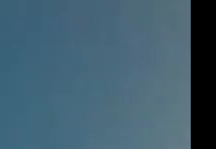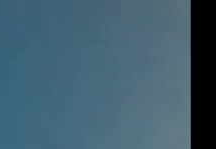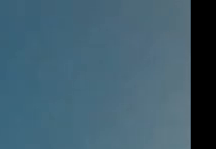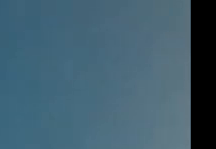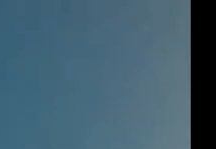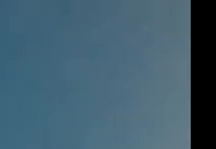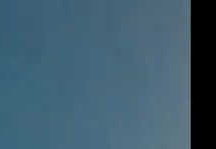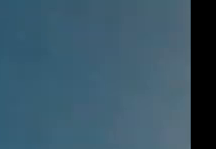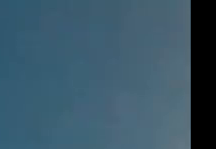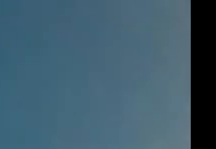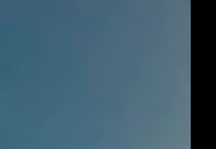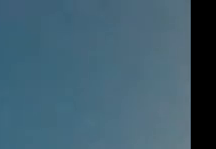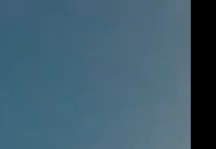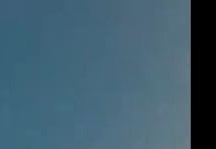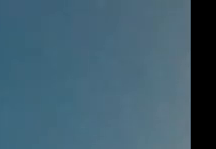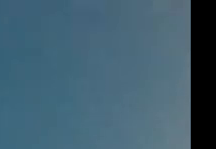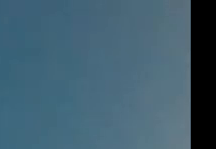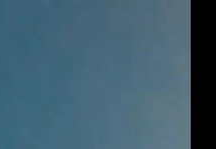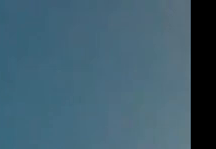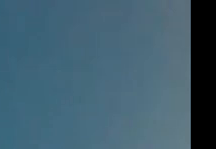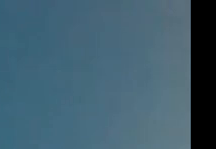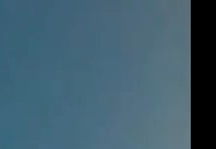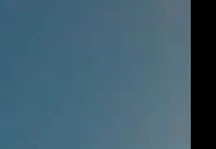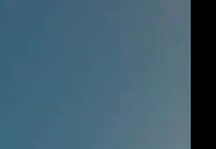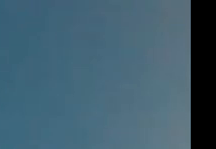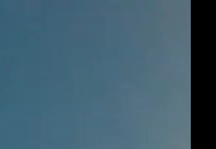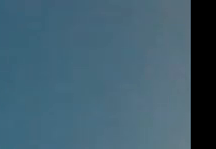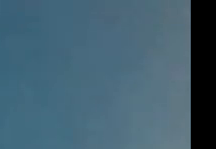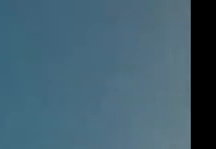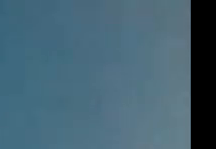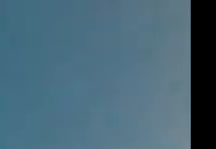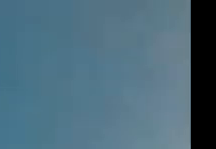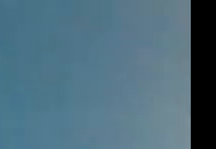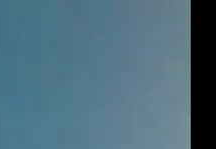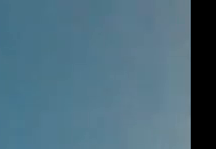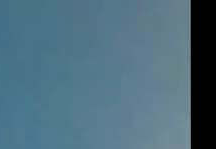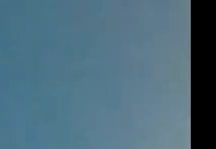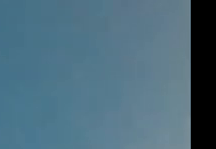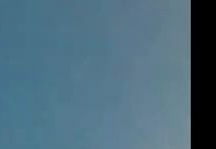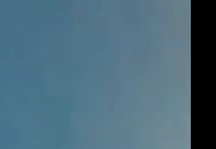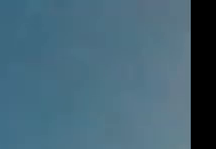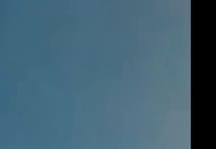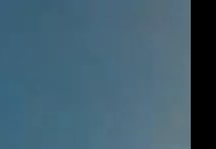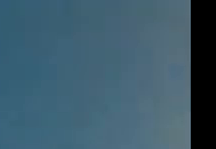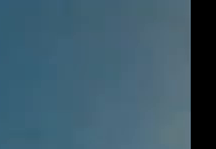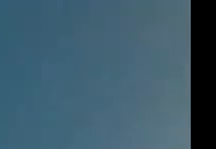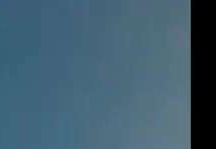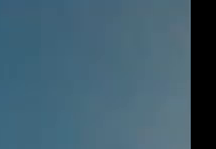without being traumatized by it, then they could go on and have a conversation with the writer and say, "I see that you have taken up this topic